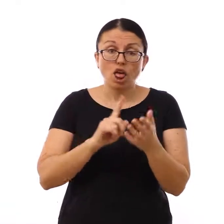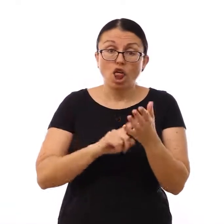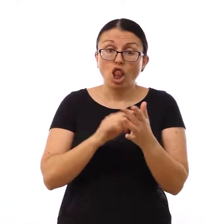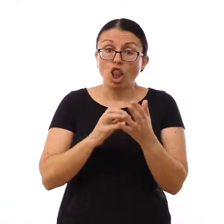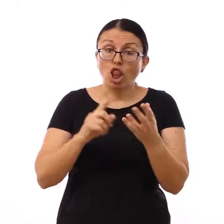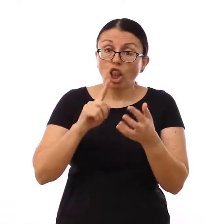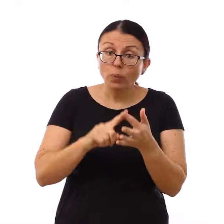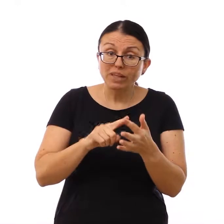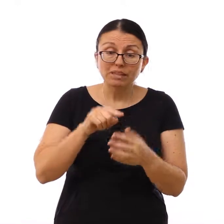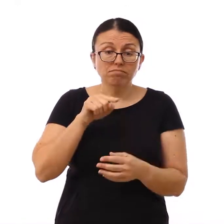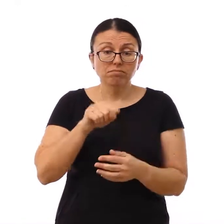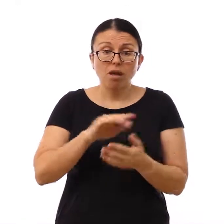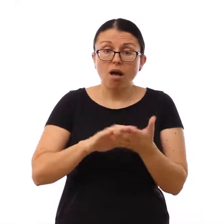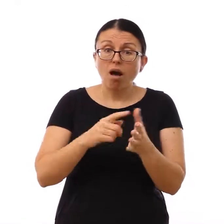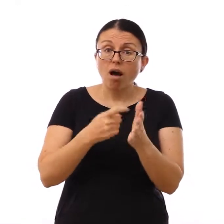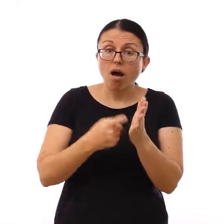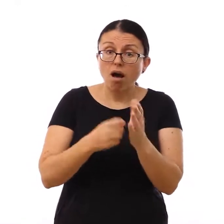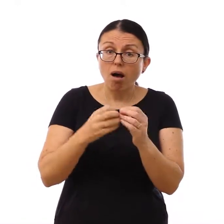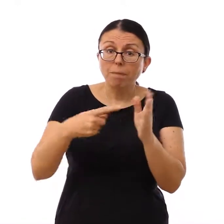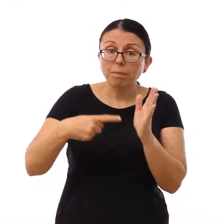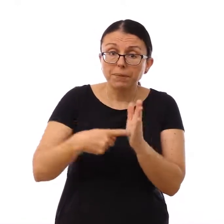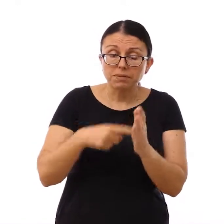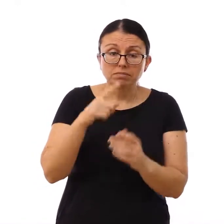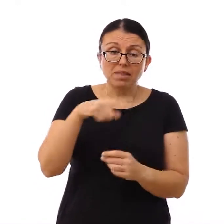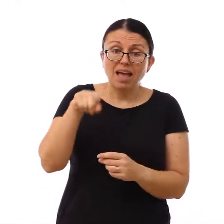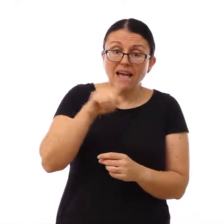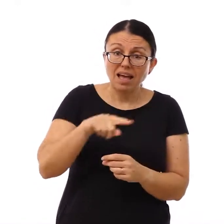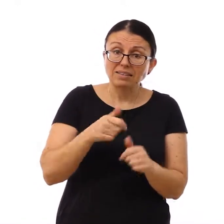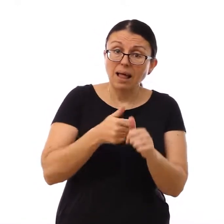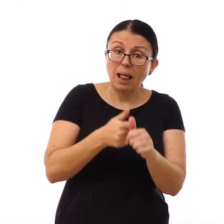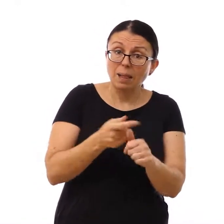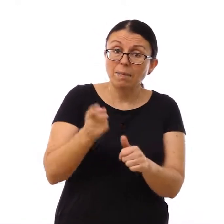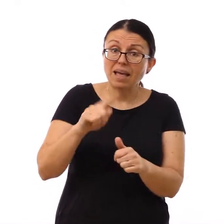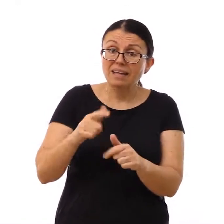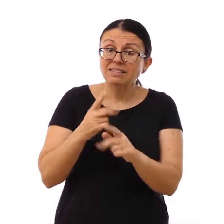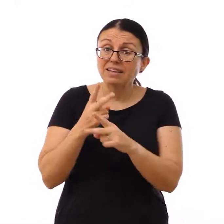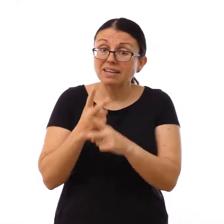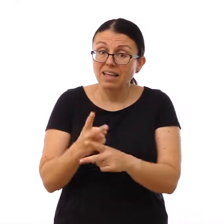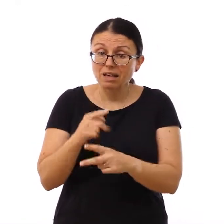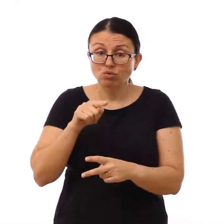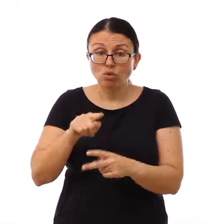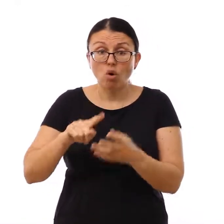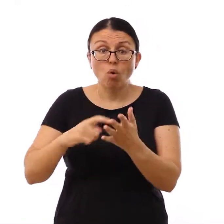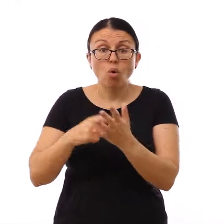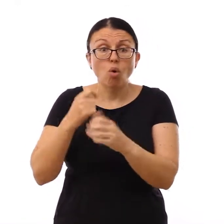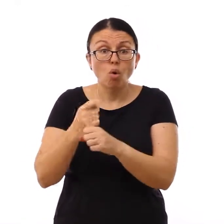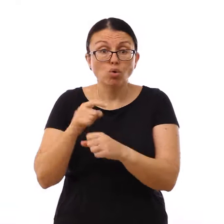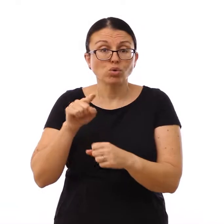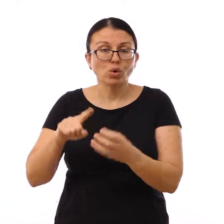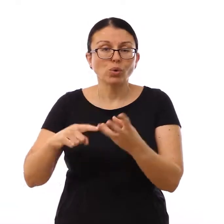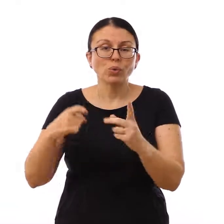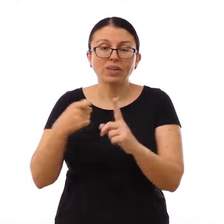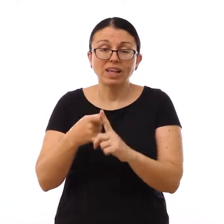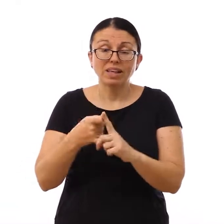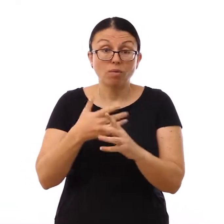Louise.Harbert@helpandcare.org.uk